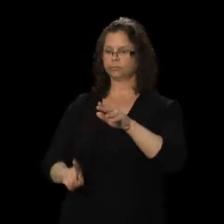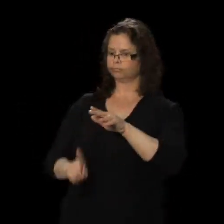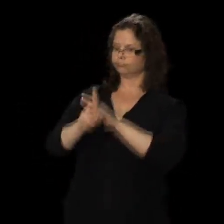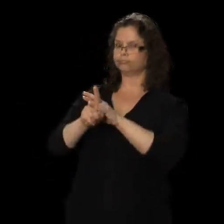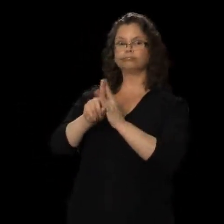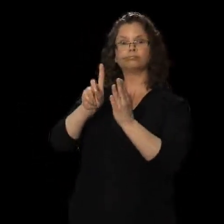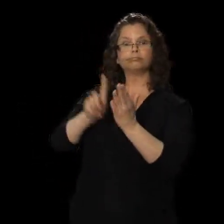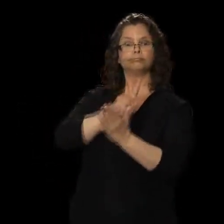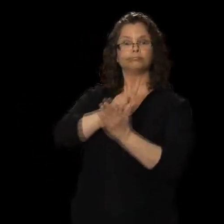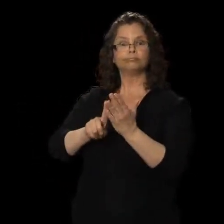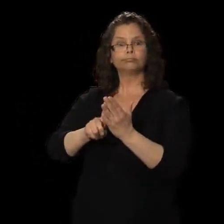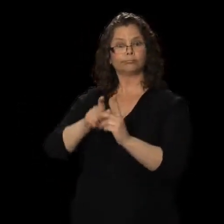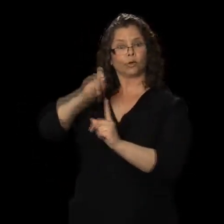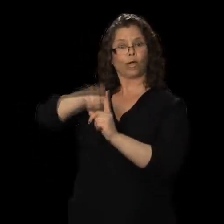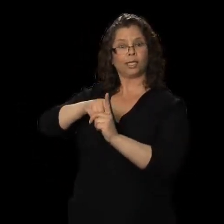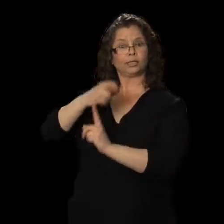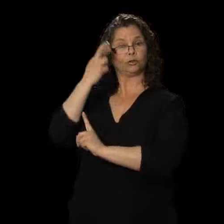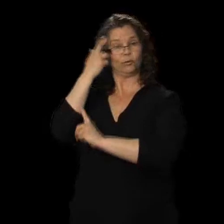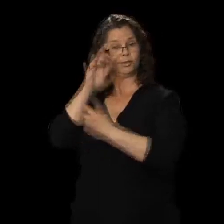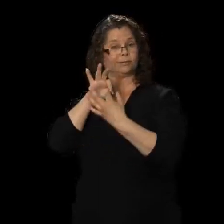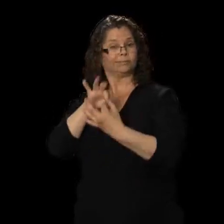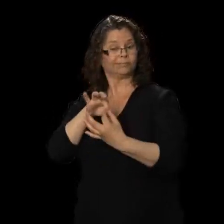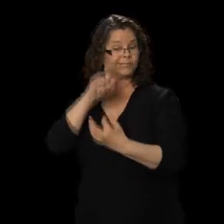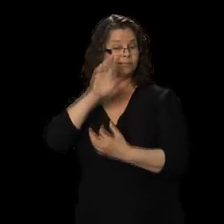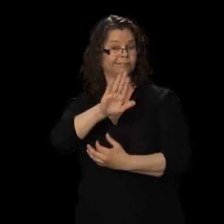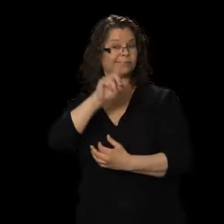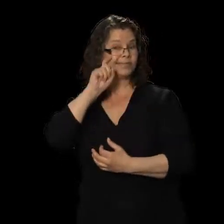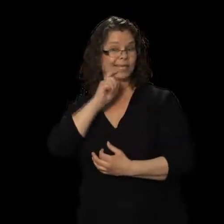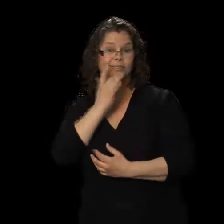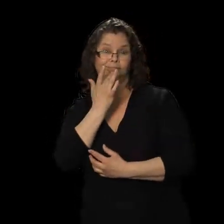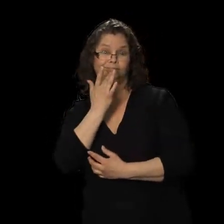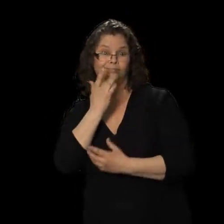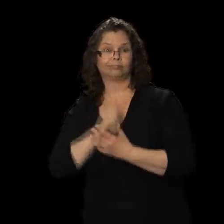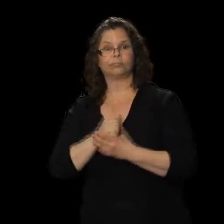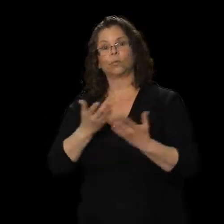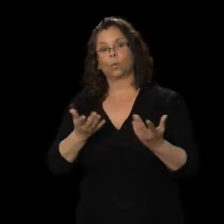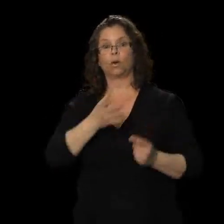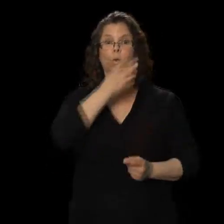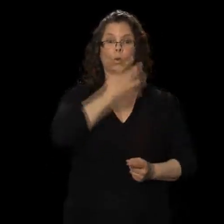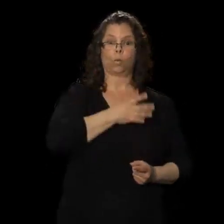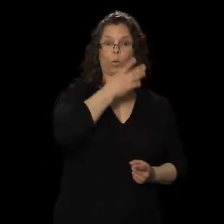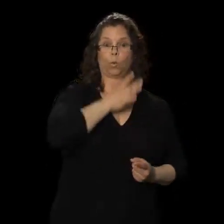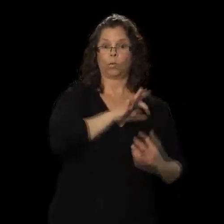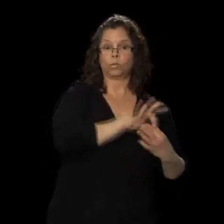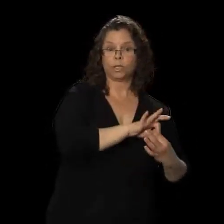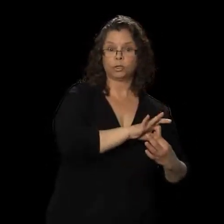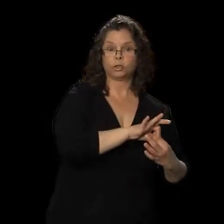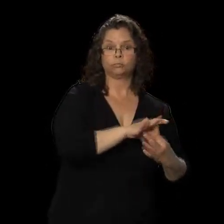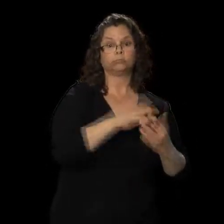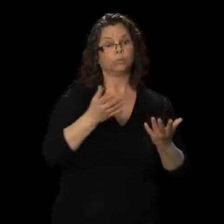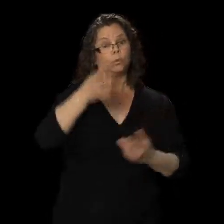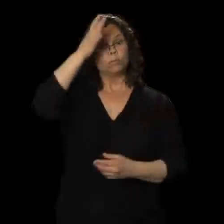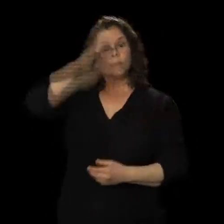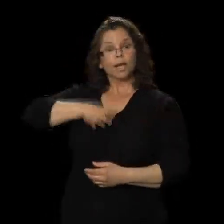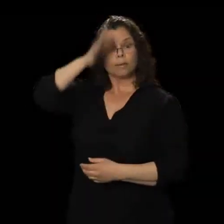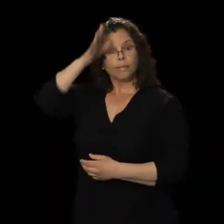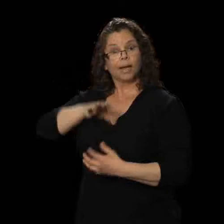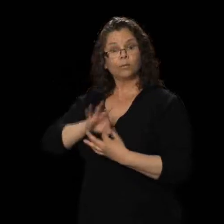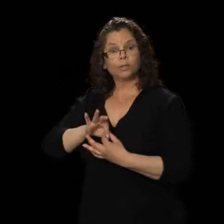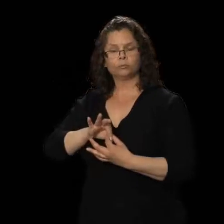They must take action if they know or should have known about harassing behaviour based on sexual orientation or